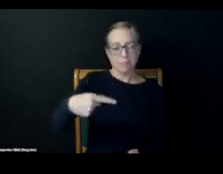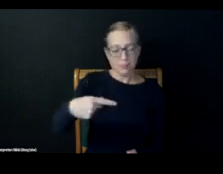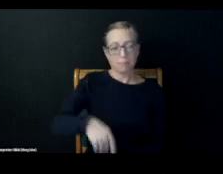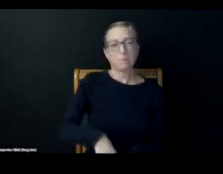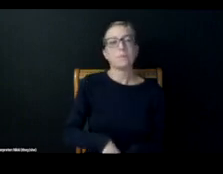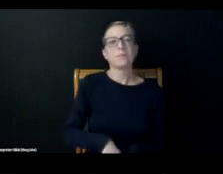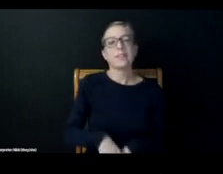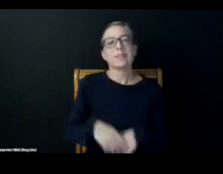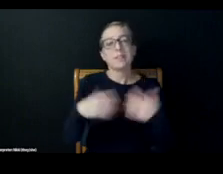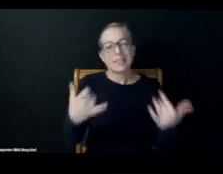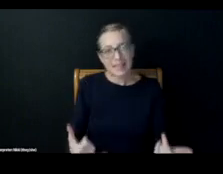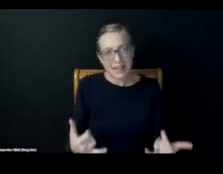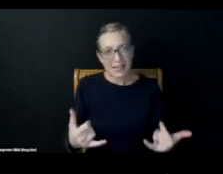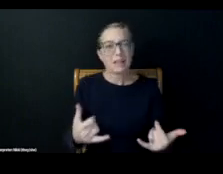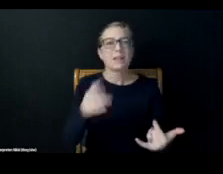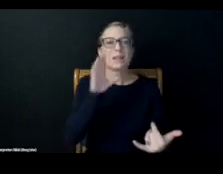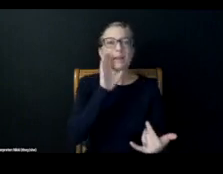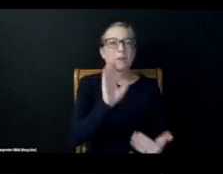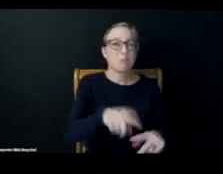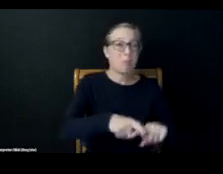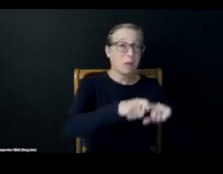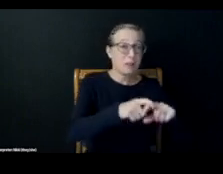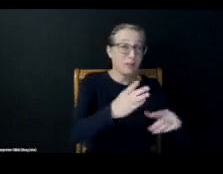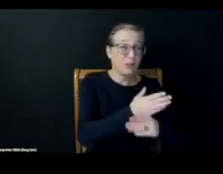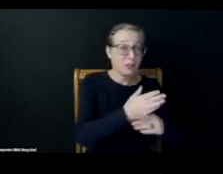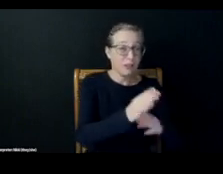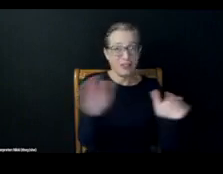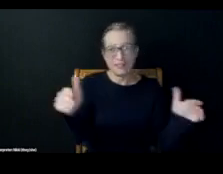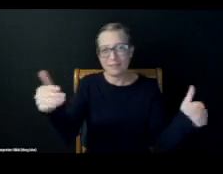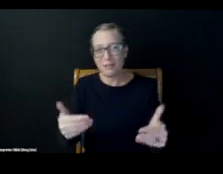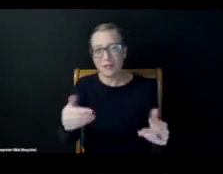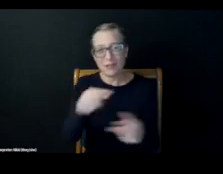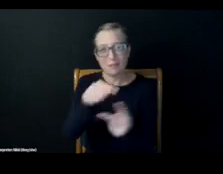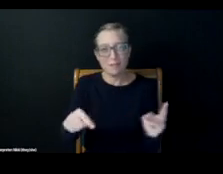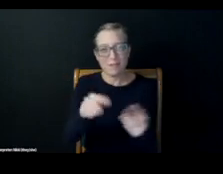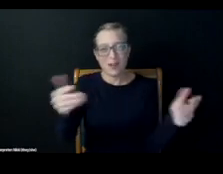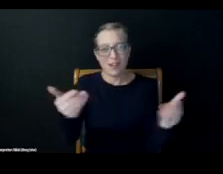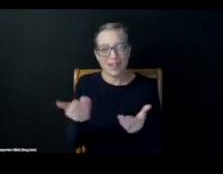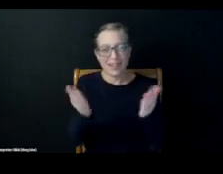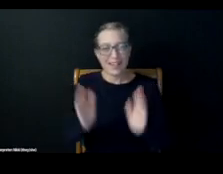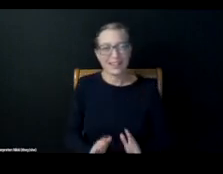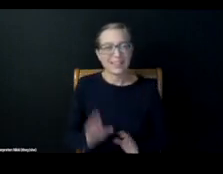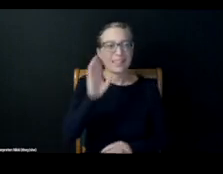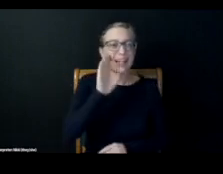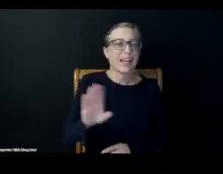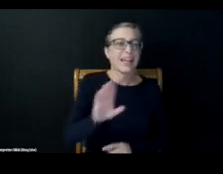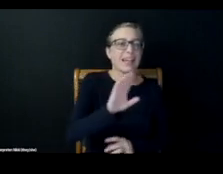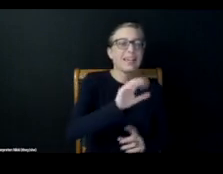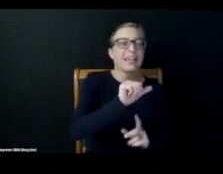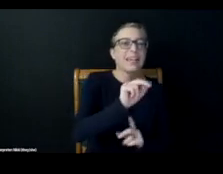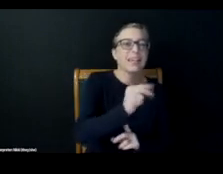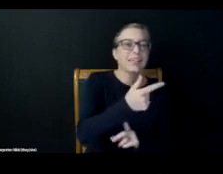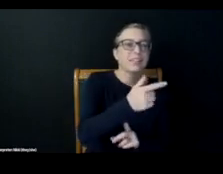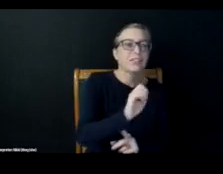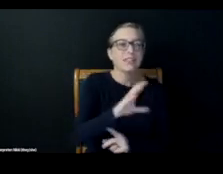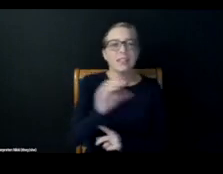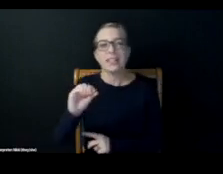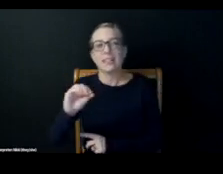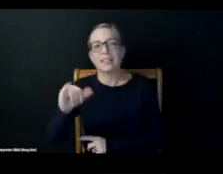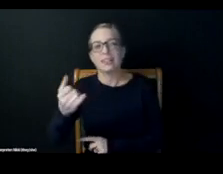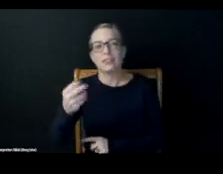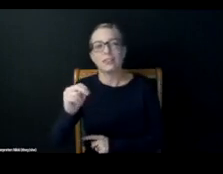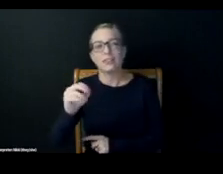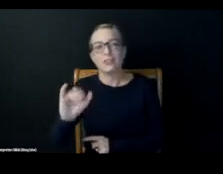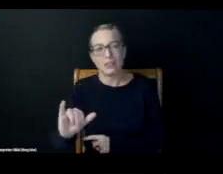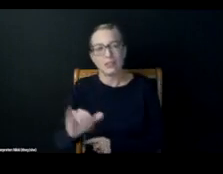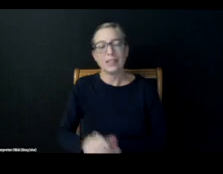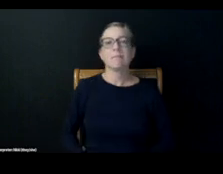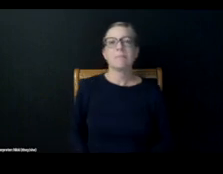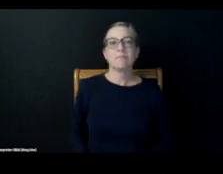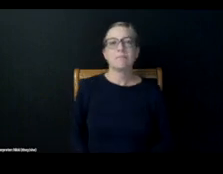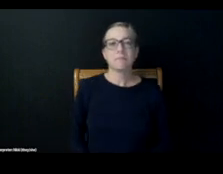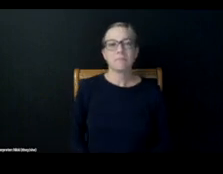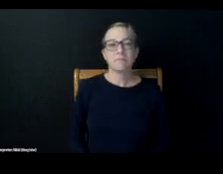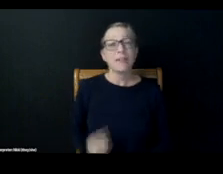our panelists. Hi Angie and Jenny. We have prepared a list of you,